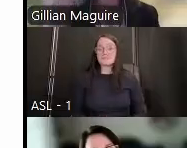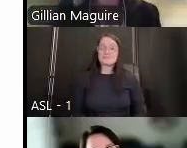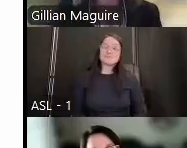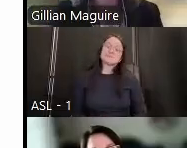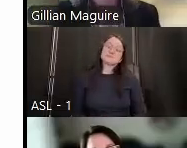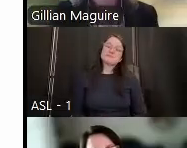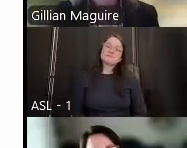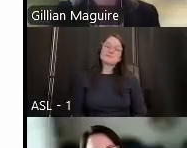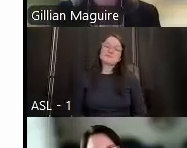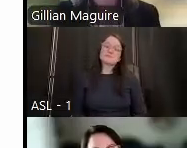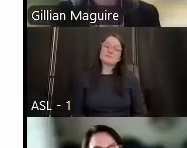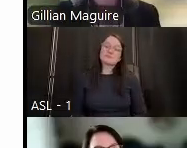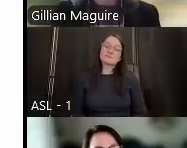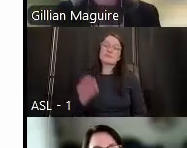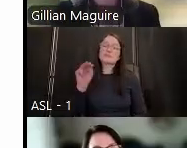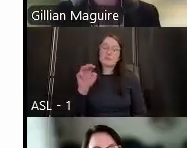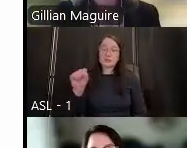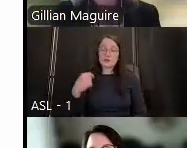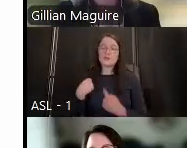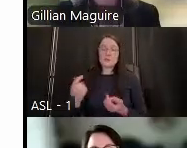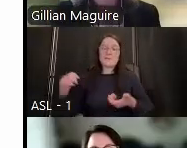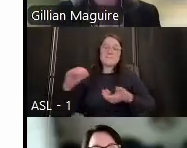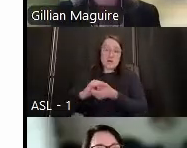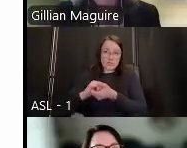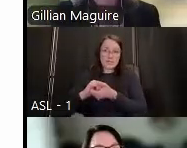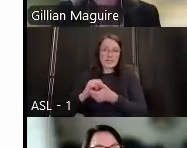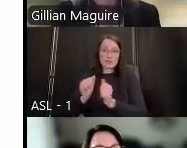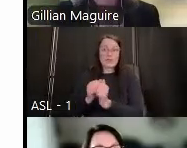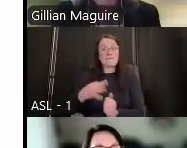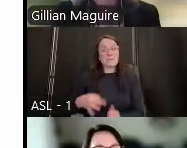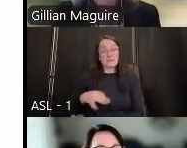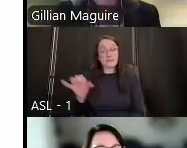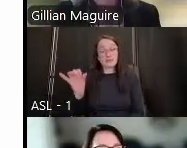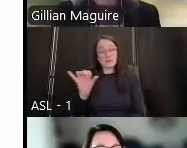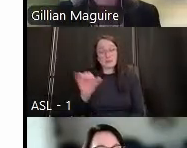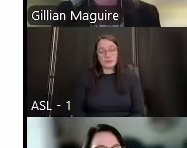Microsoft on that as well. So I had mentioned that when there have been things that have come